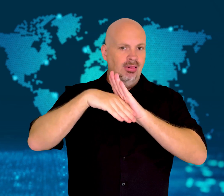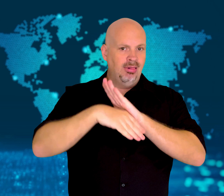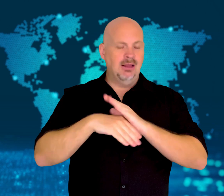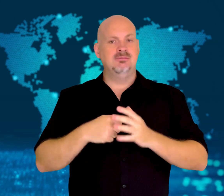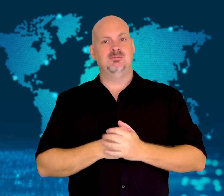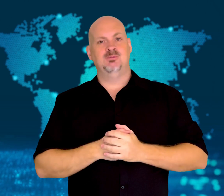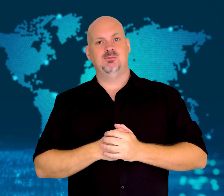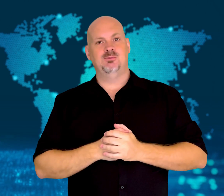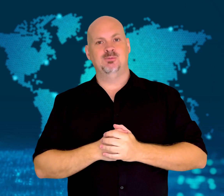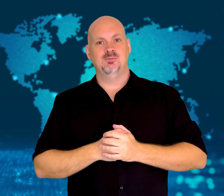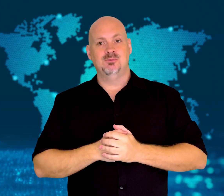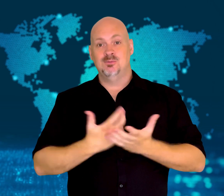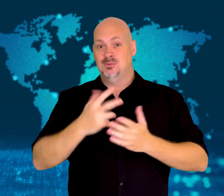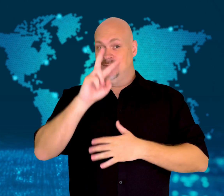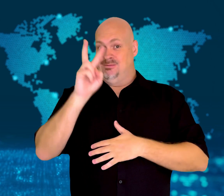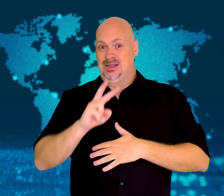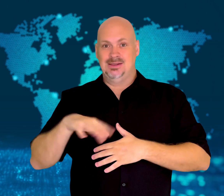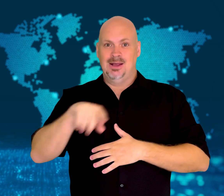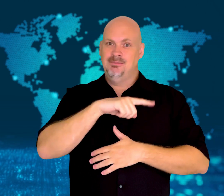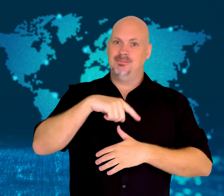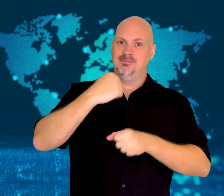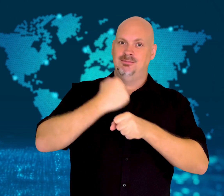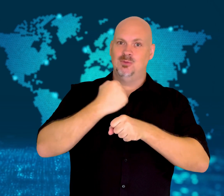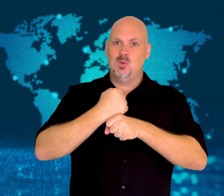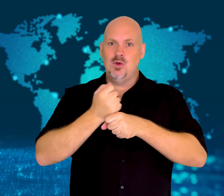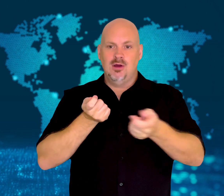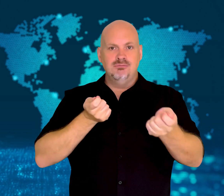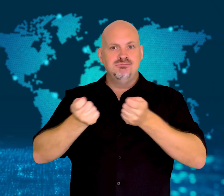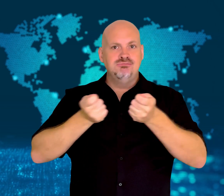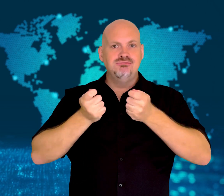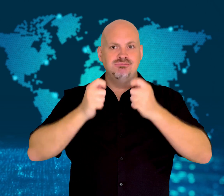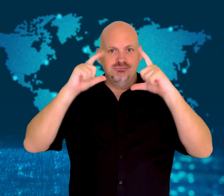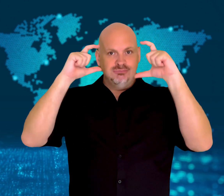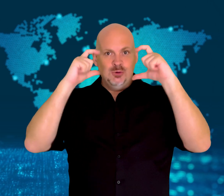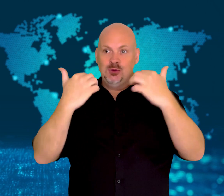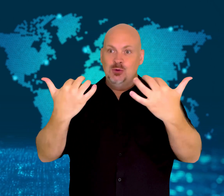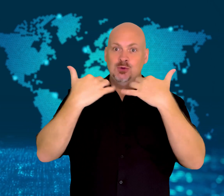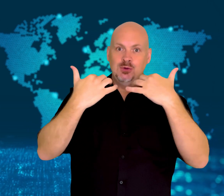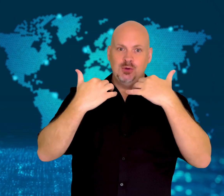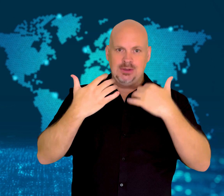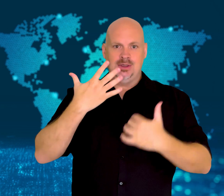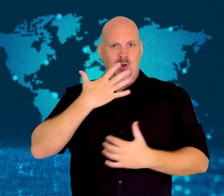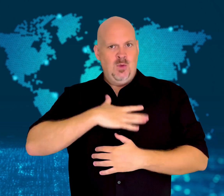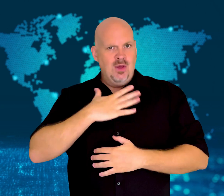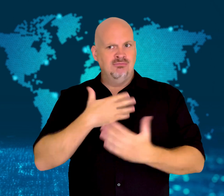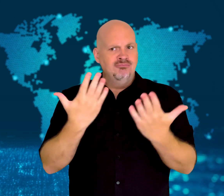Vietnamese tourism chiefs are now hoping to attract visitors